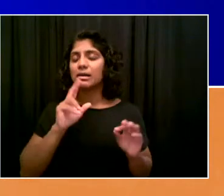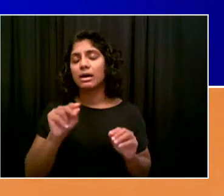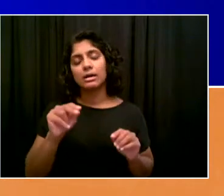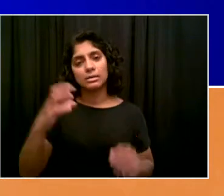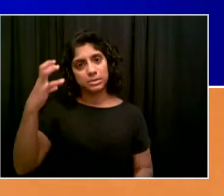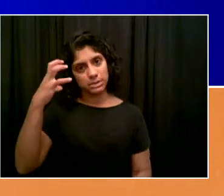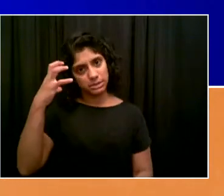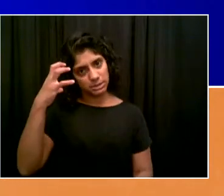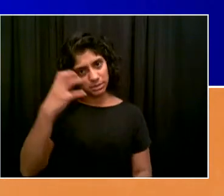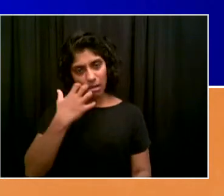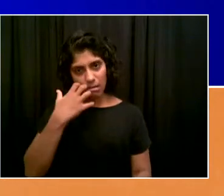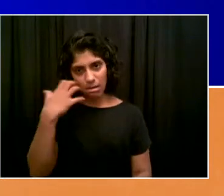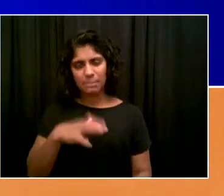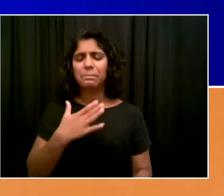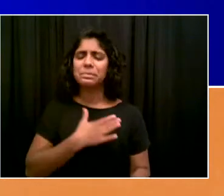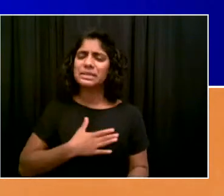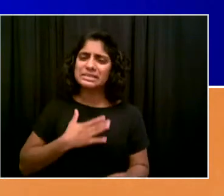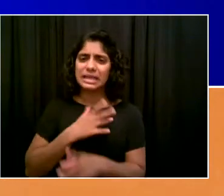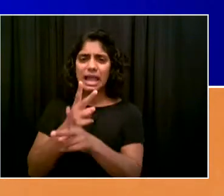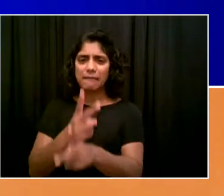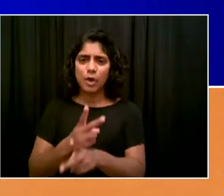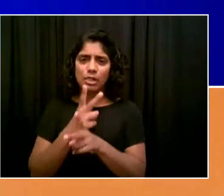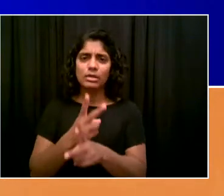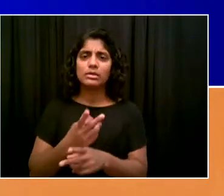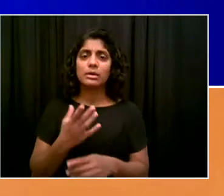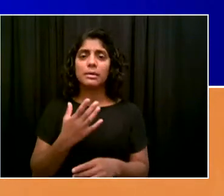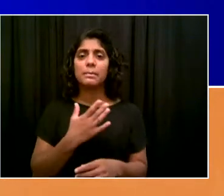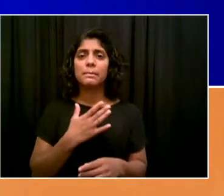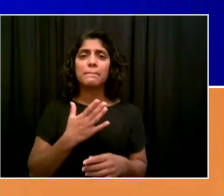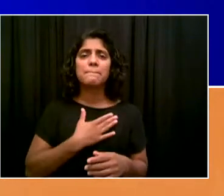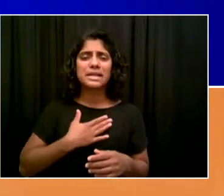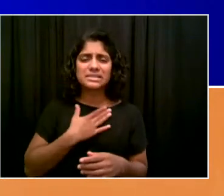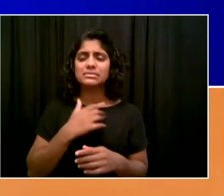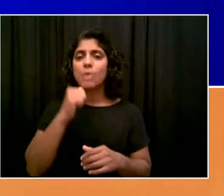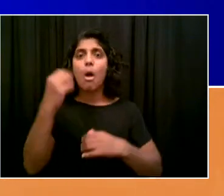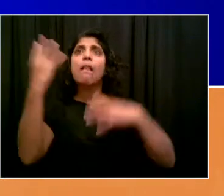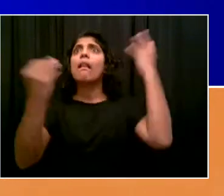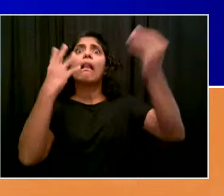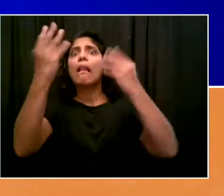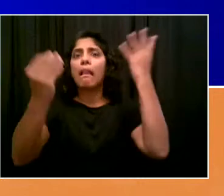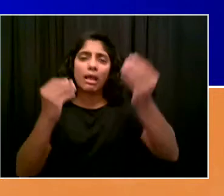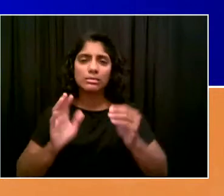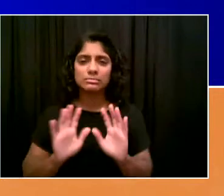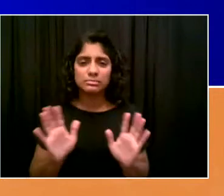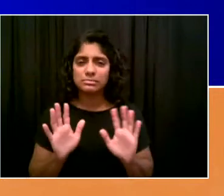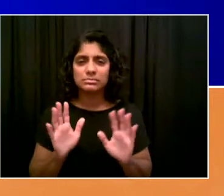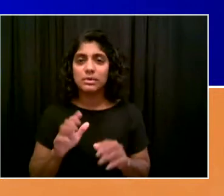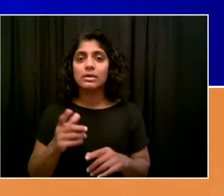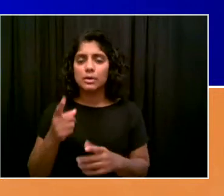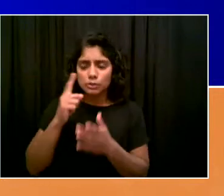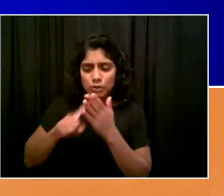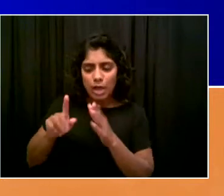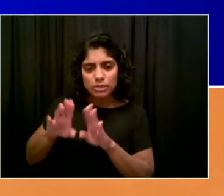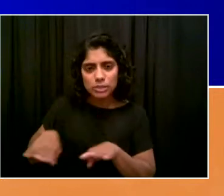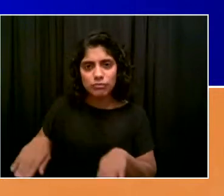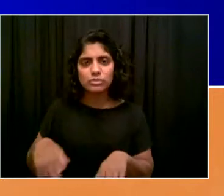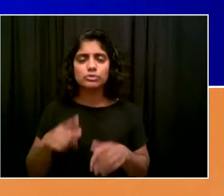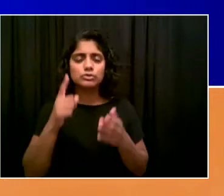TAKE PRECAUTIONS, DON'T BE OUTSIDE MORE THAN YOU HAVE TO. OLOK OUT FOR YOUR NEIGHBORS, PARTICULARLY ANY